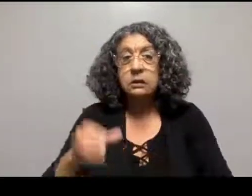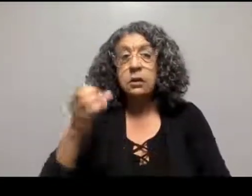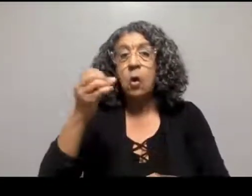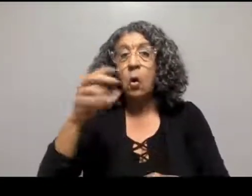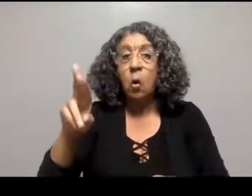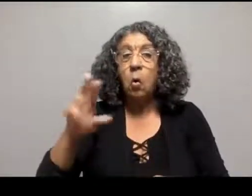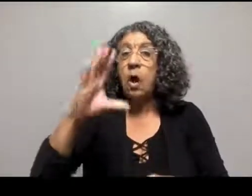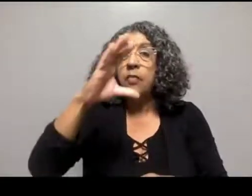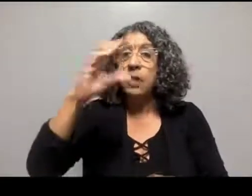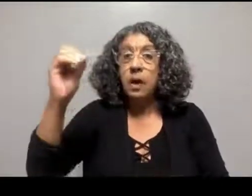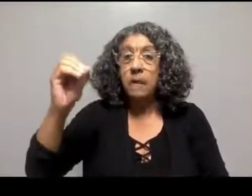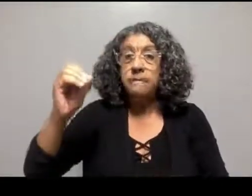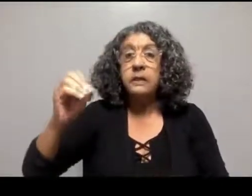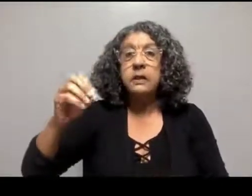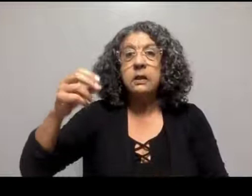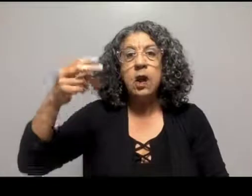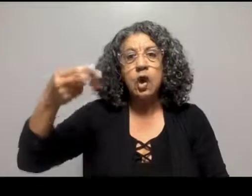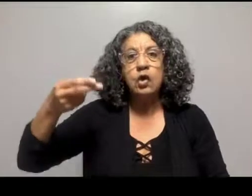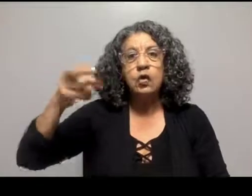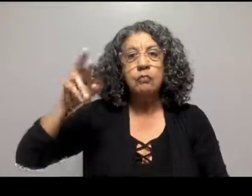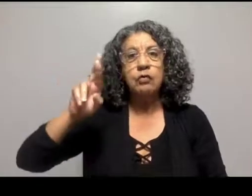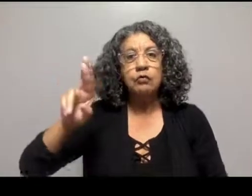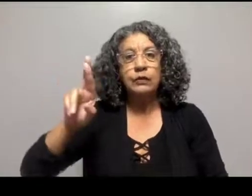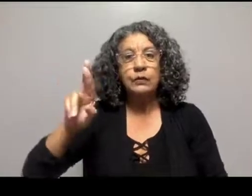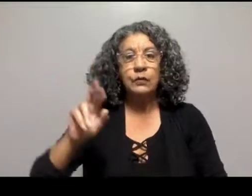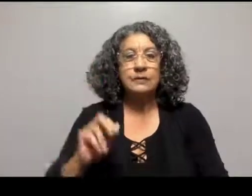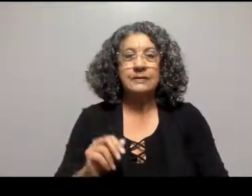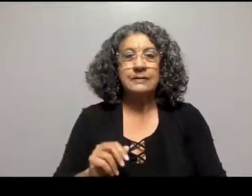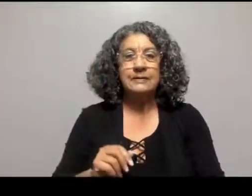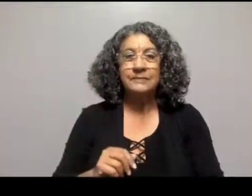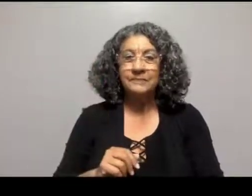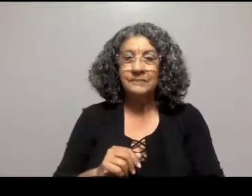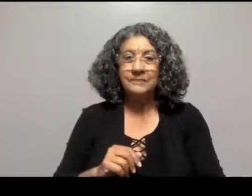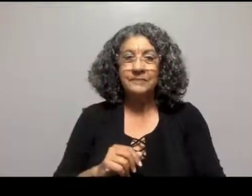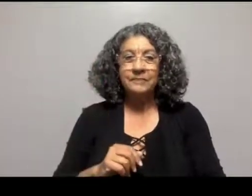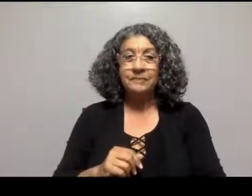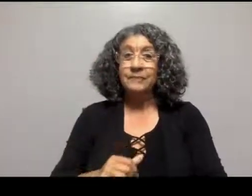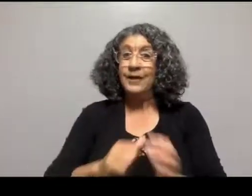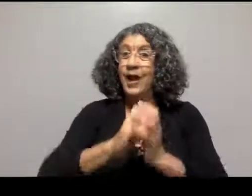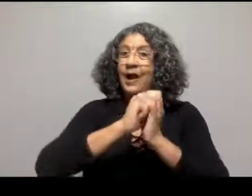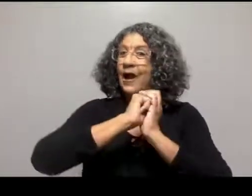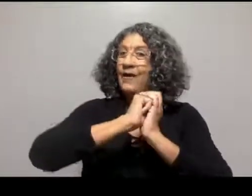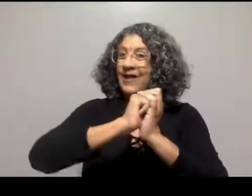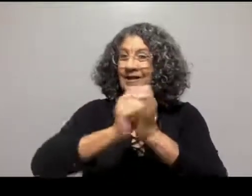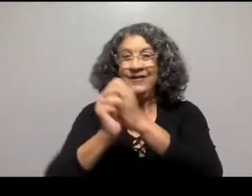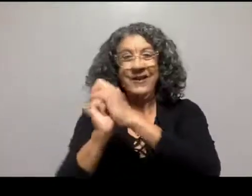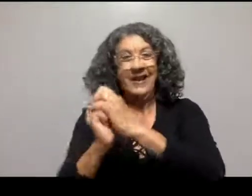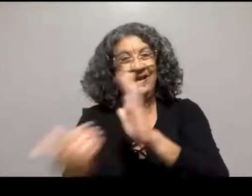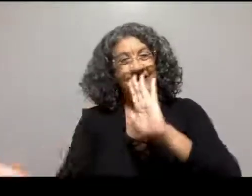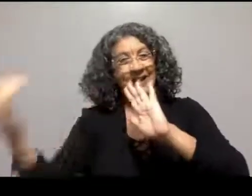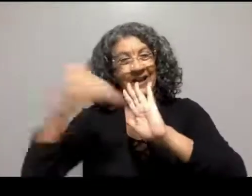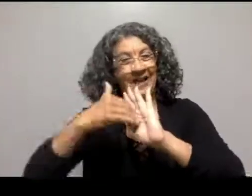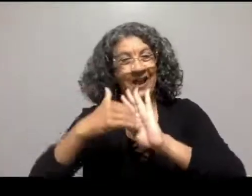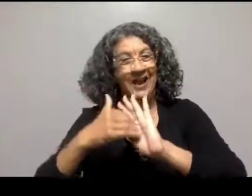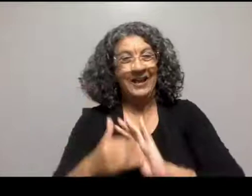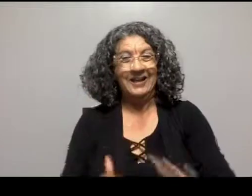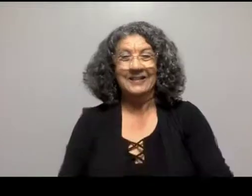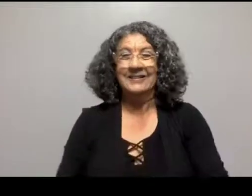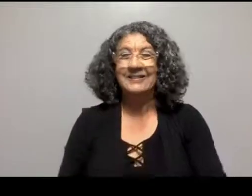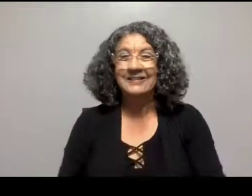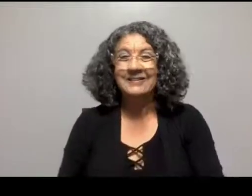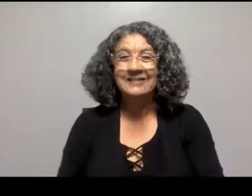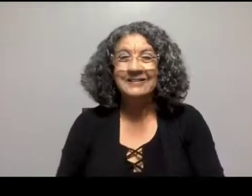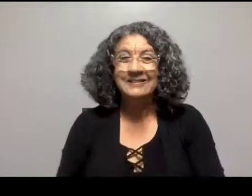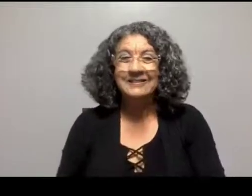Specialist or the company human resources. Congratulations, again!